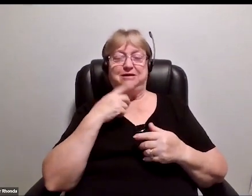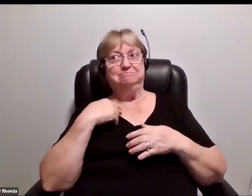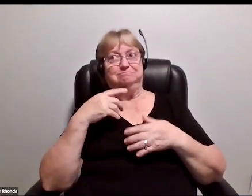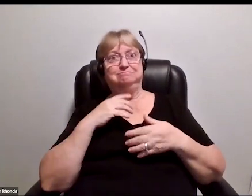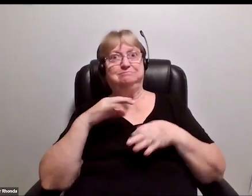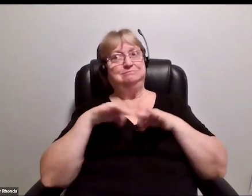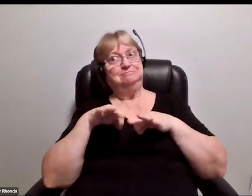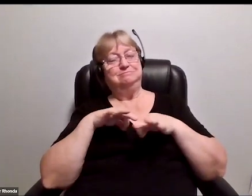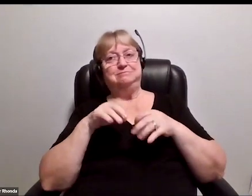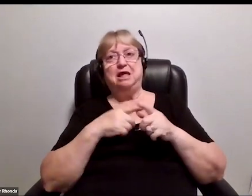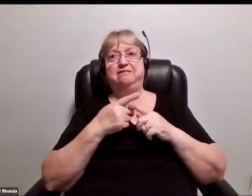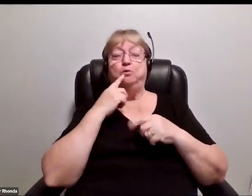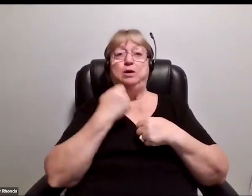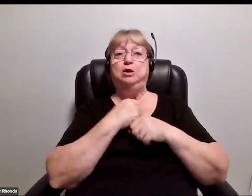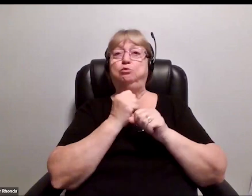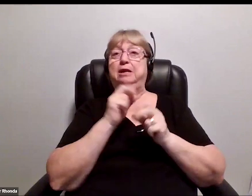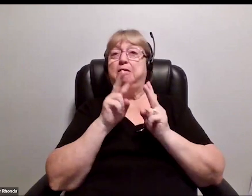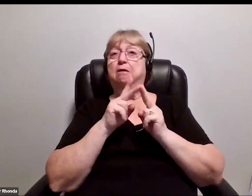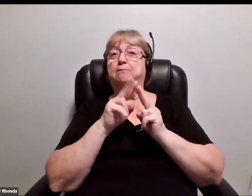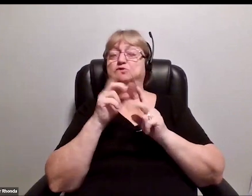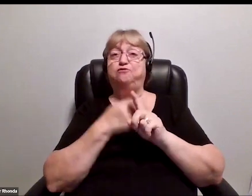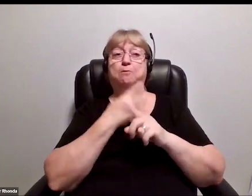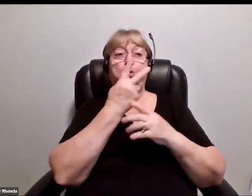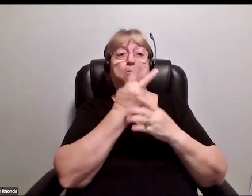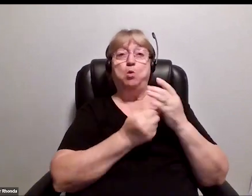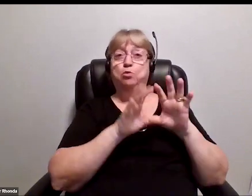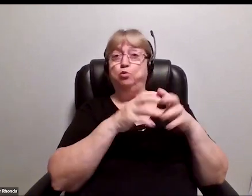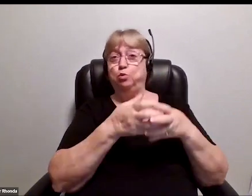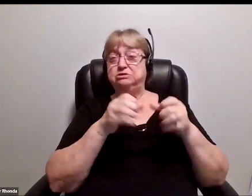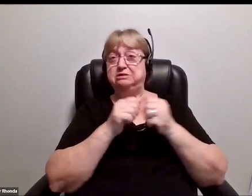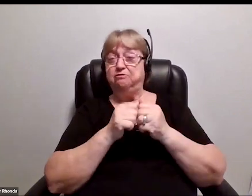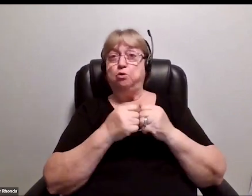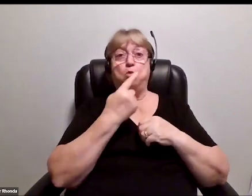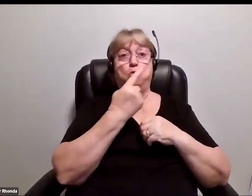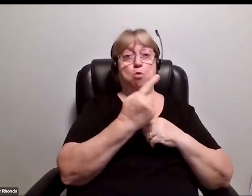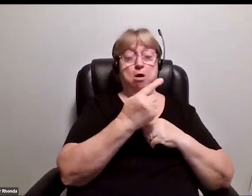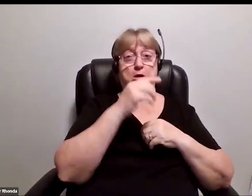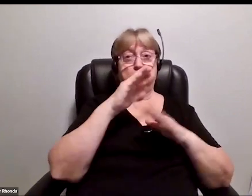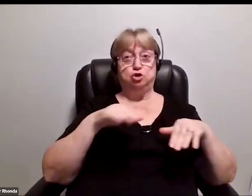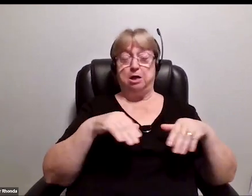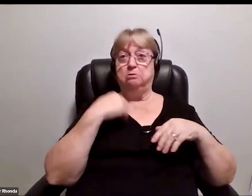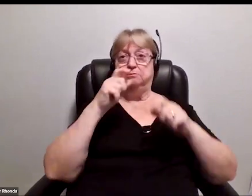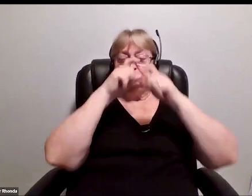Then we created couples from both groups together. One child from the couple was always blindfolded,